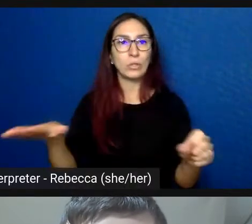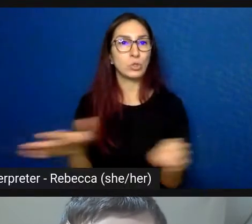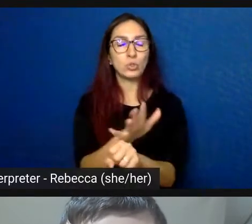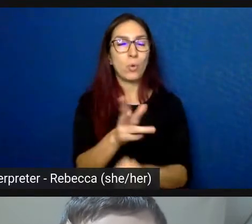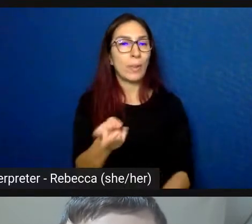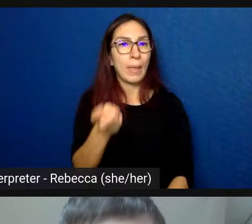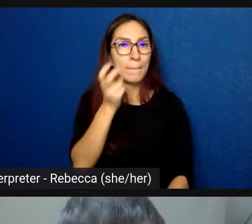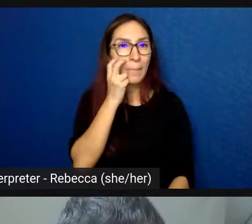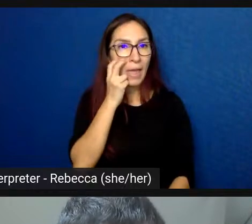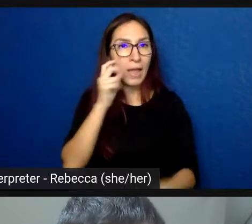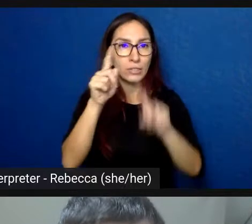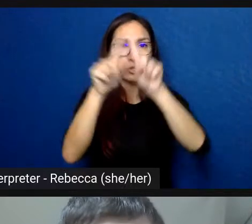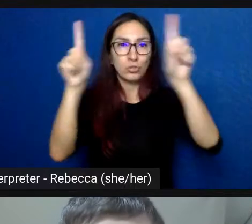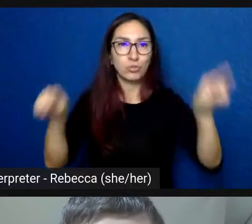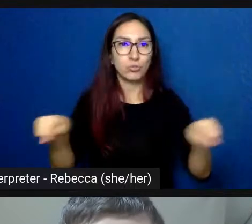that are related to using the web and web